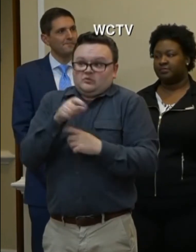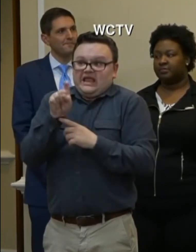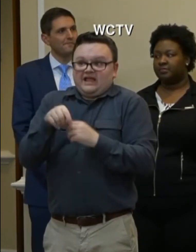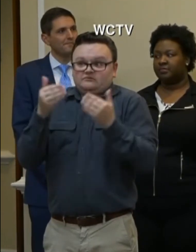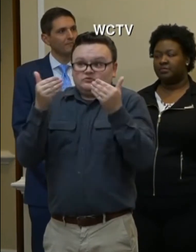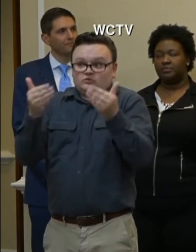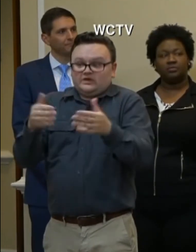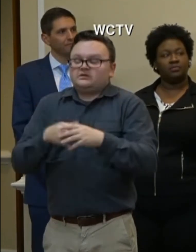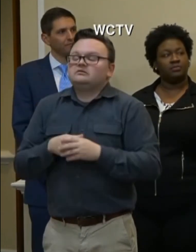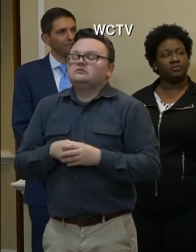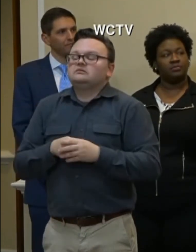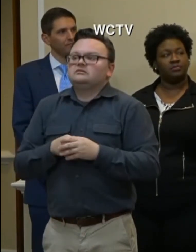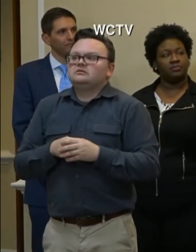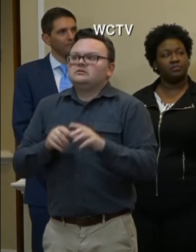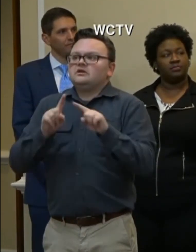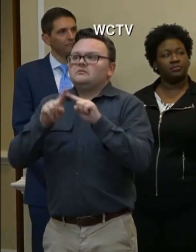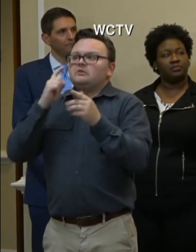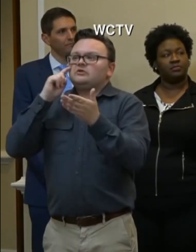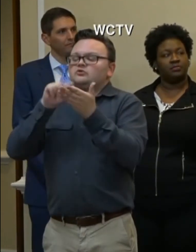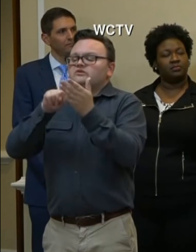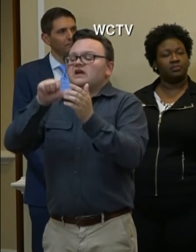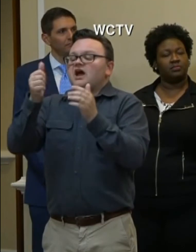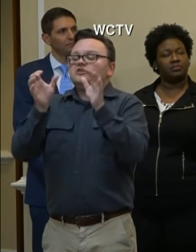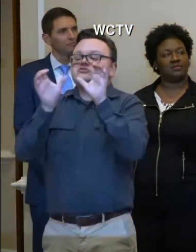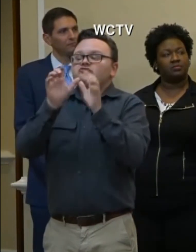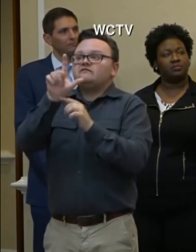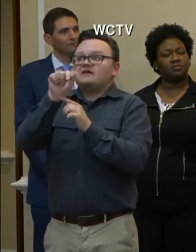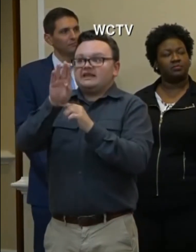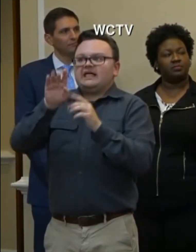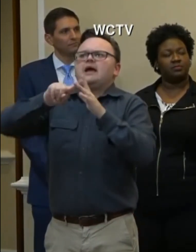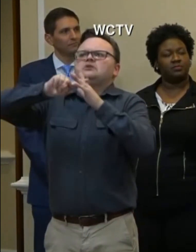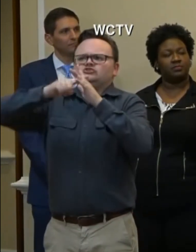clia-certified labs would allow us to potentially expand there and then of